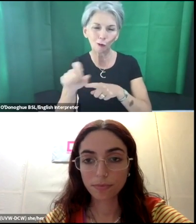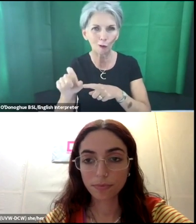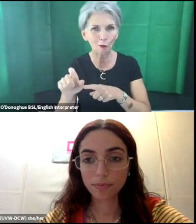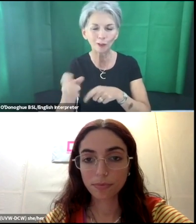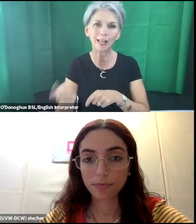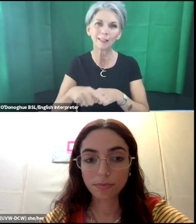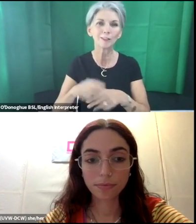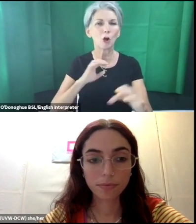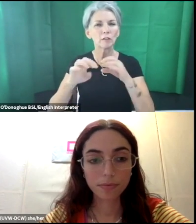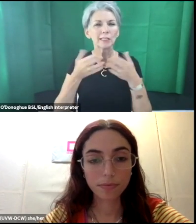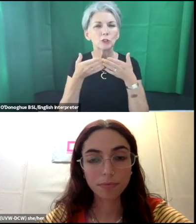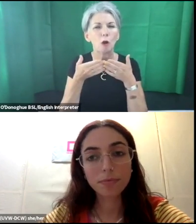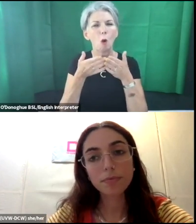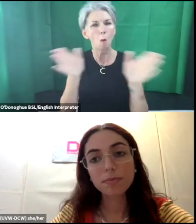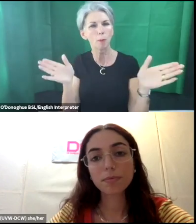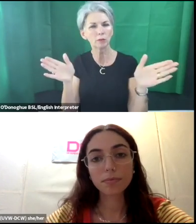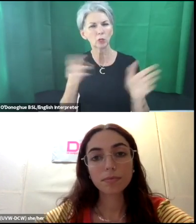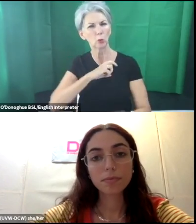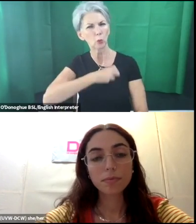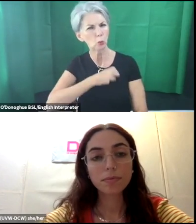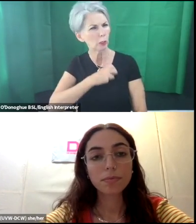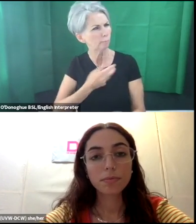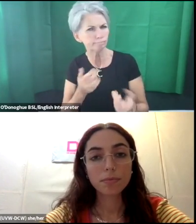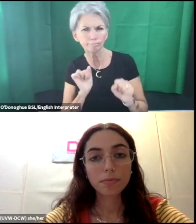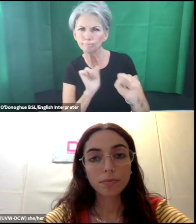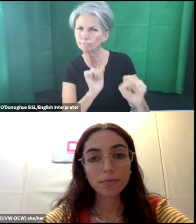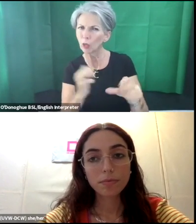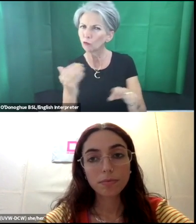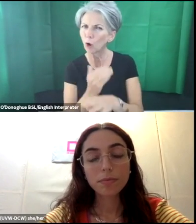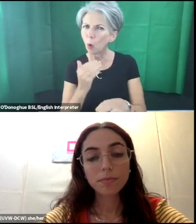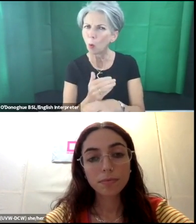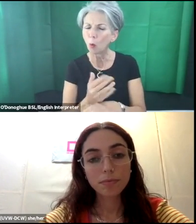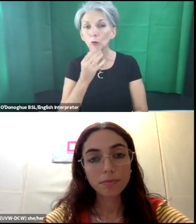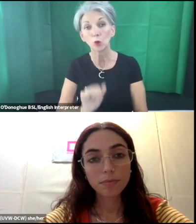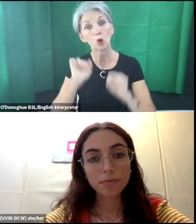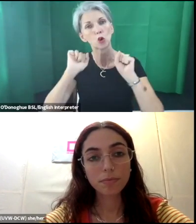the role that unions play and using your two unions as specific case studies,